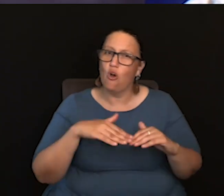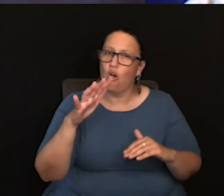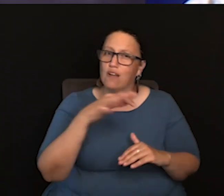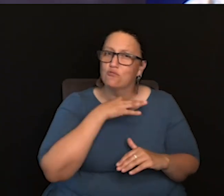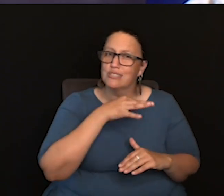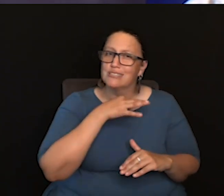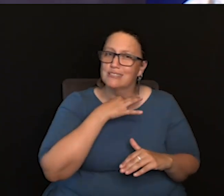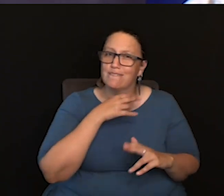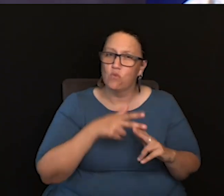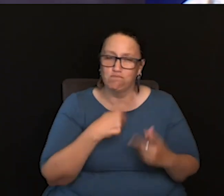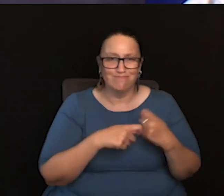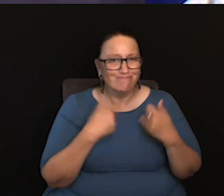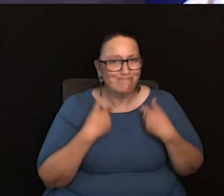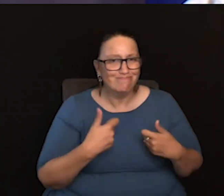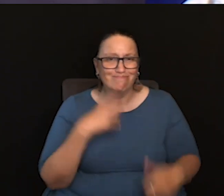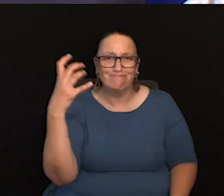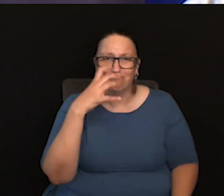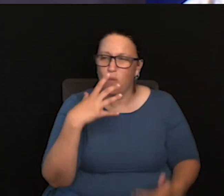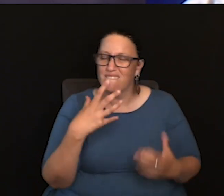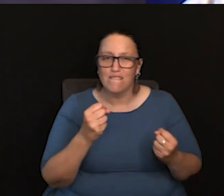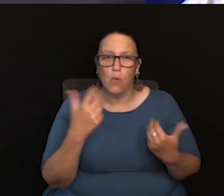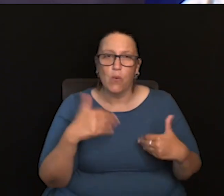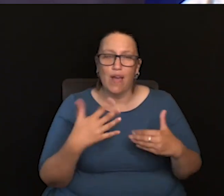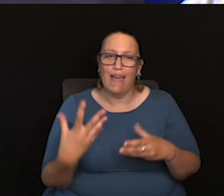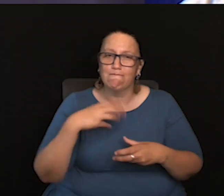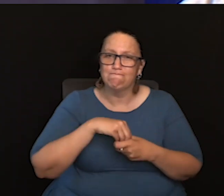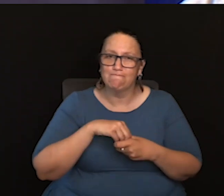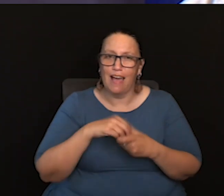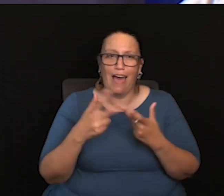However, the longer time frame is going to provide children